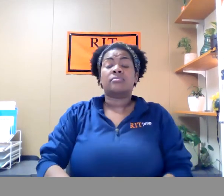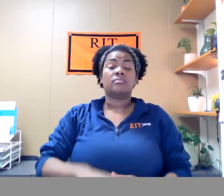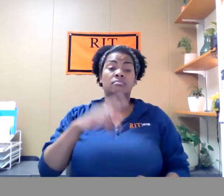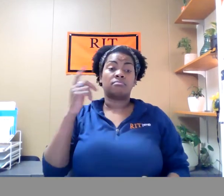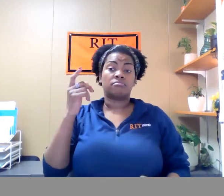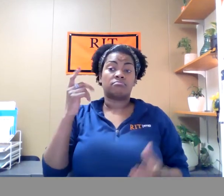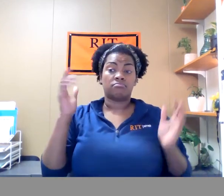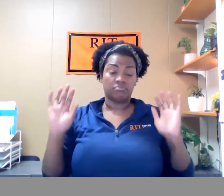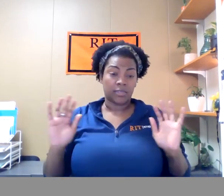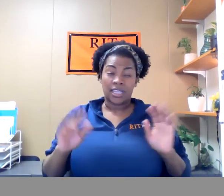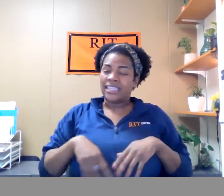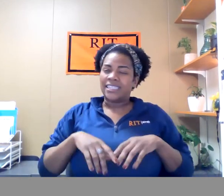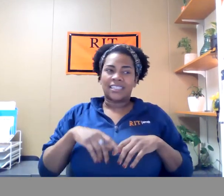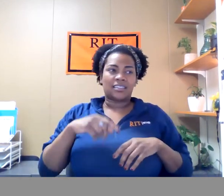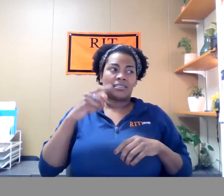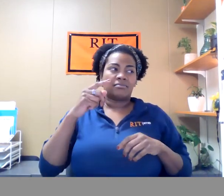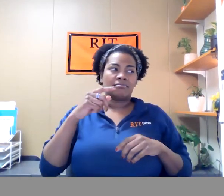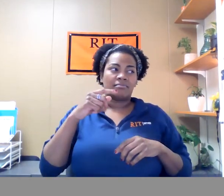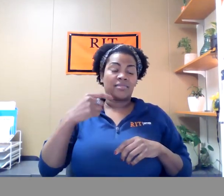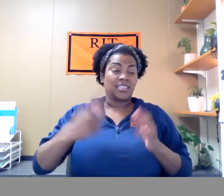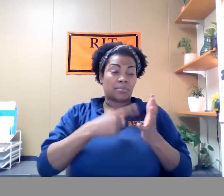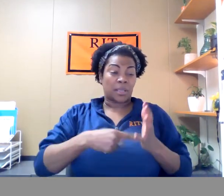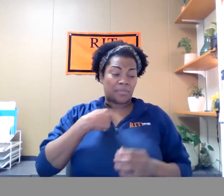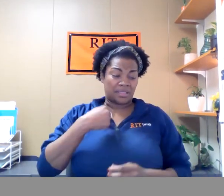that, you know, just be original.